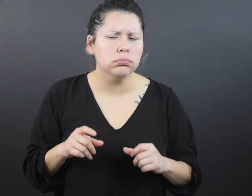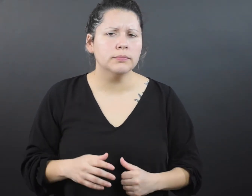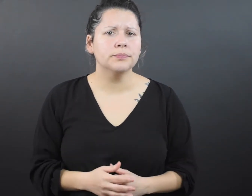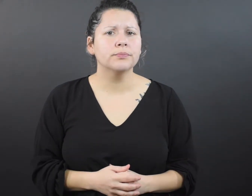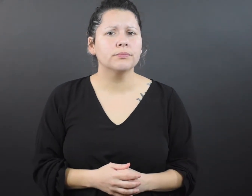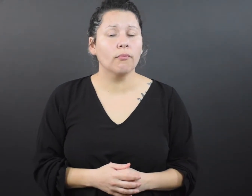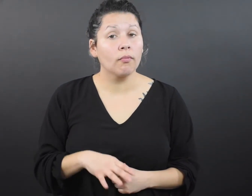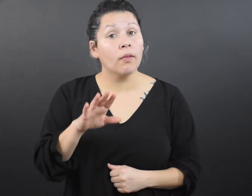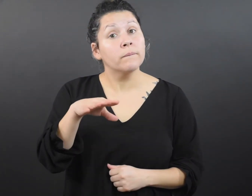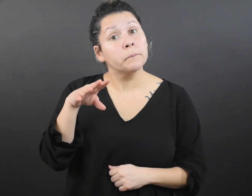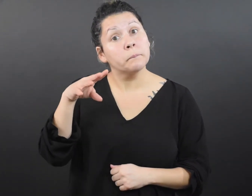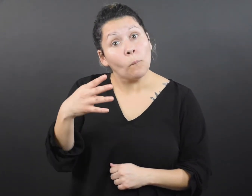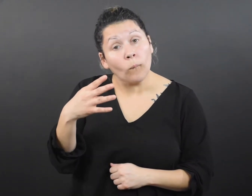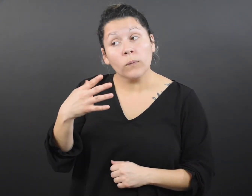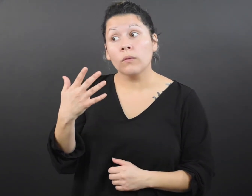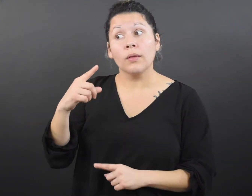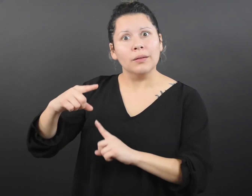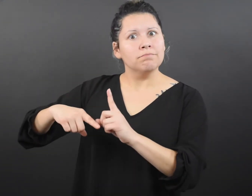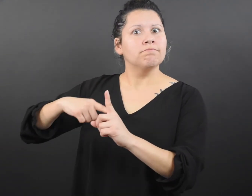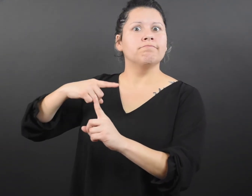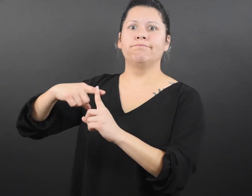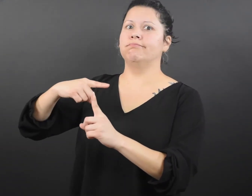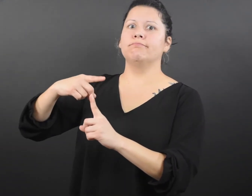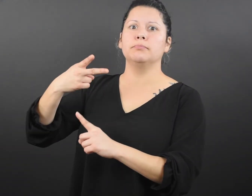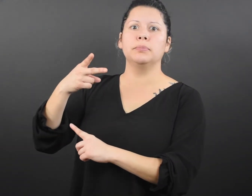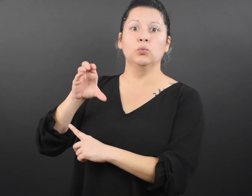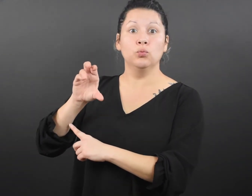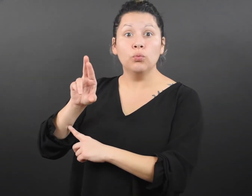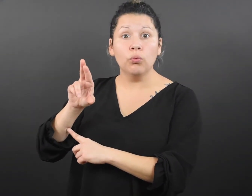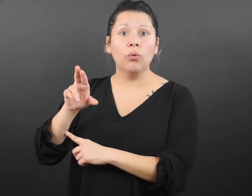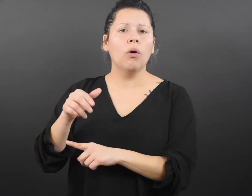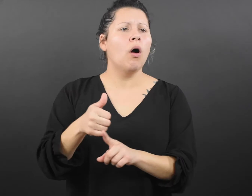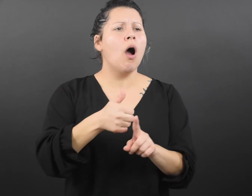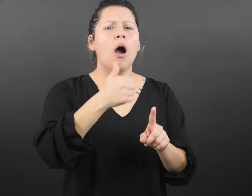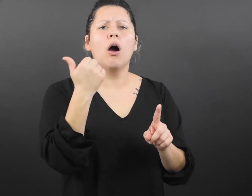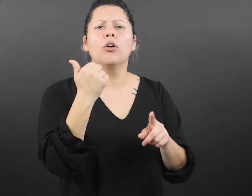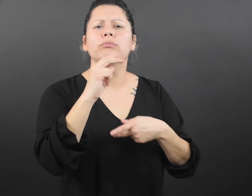● A positive PCR or other molecular amplification test